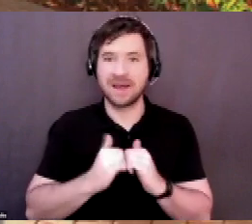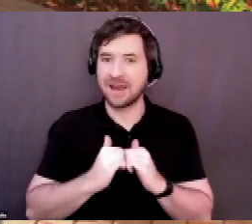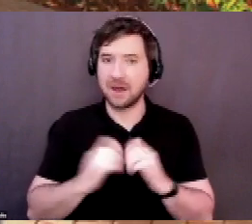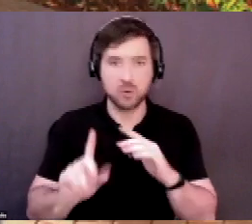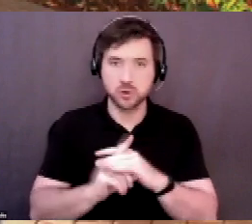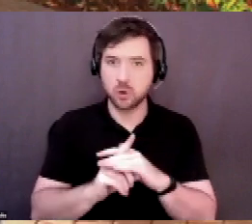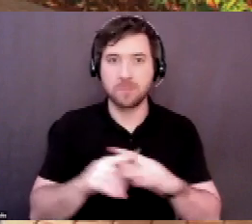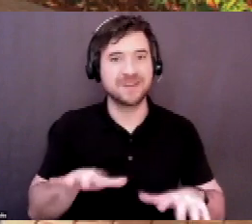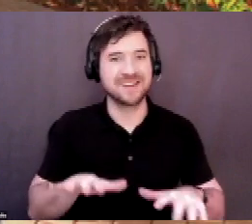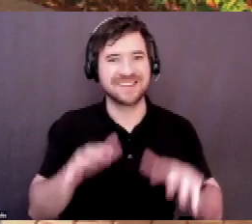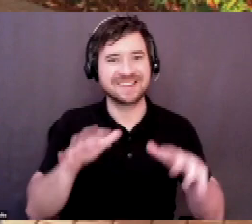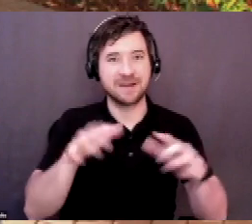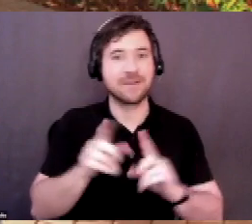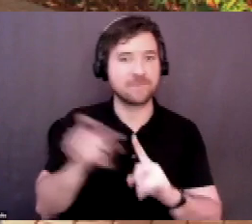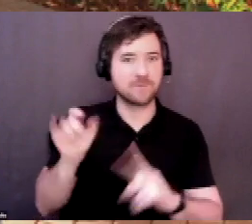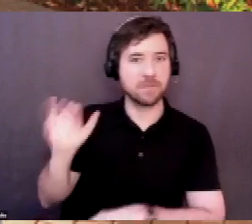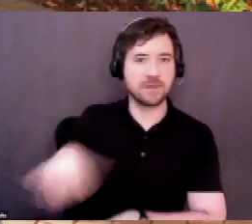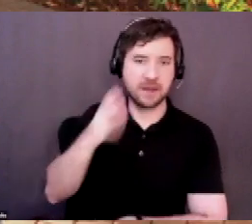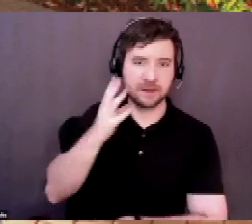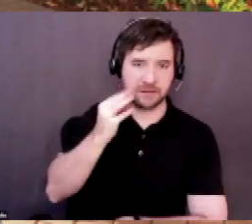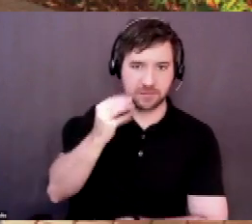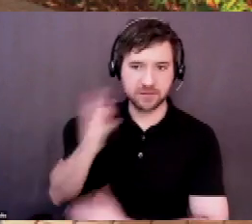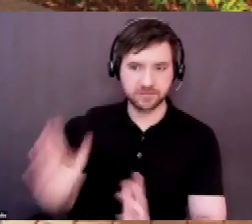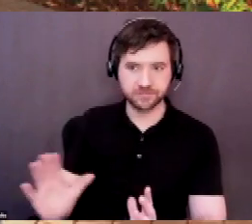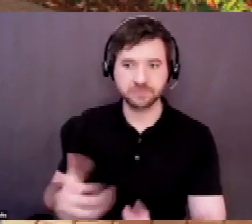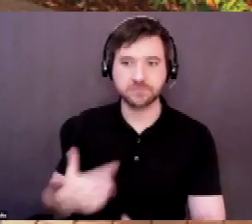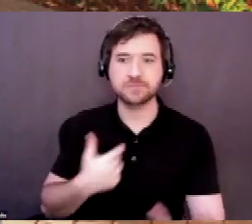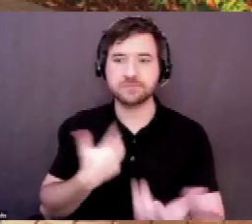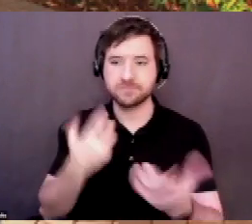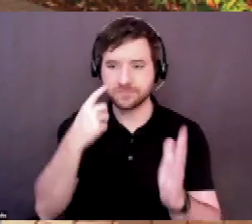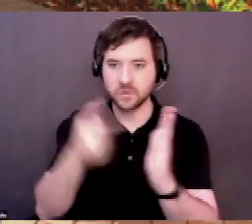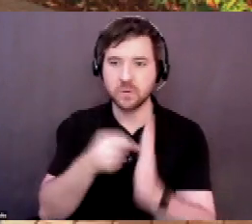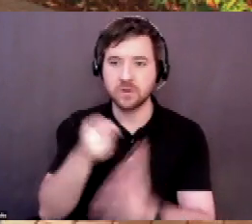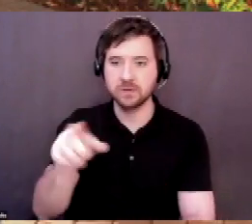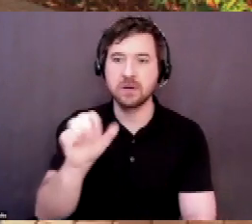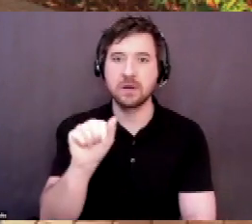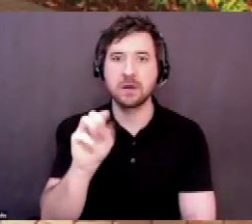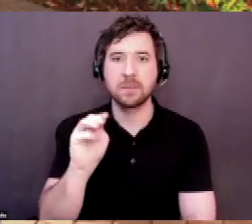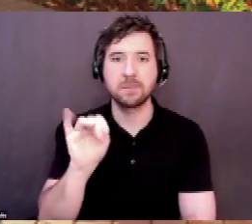I want to recognize you, Amelia, and tell you that I'm sorry.